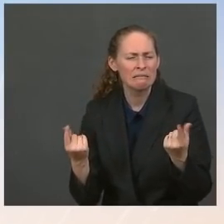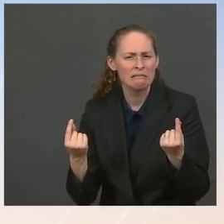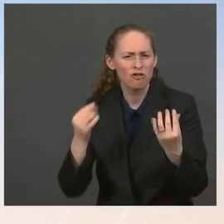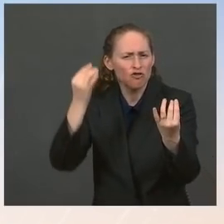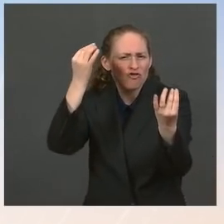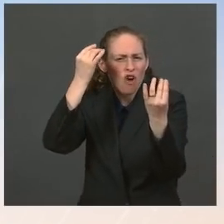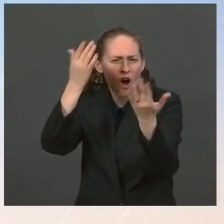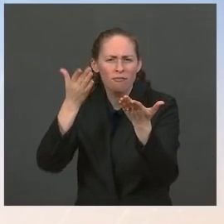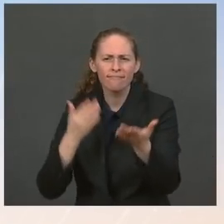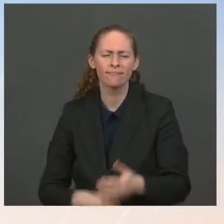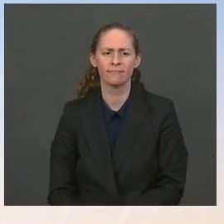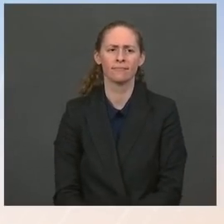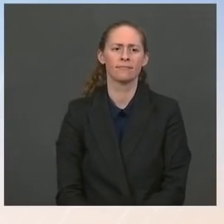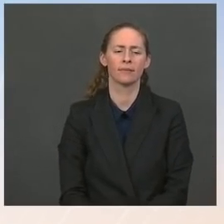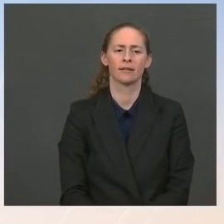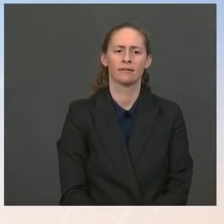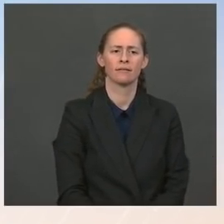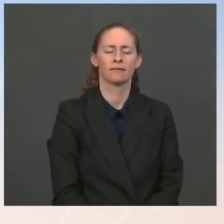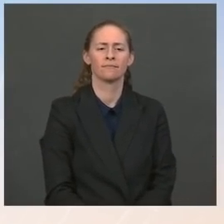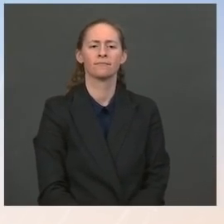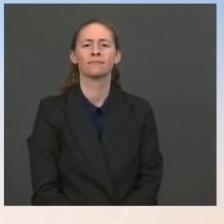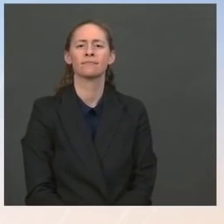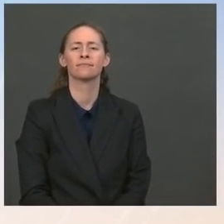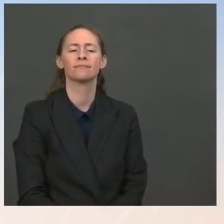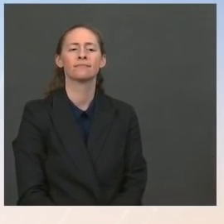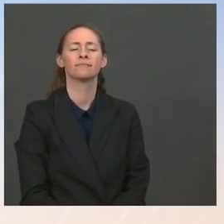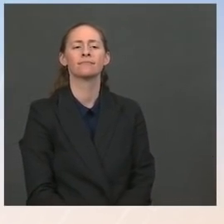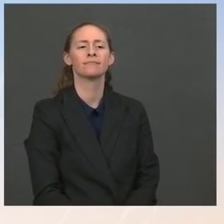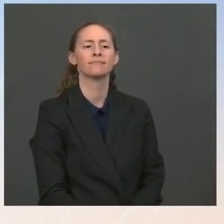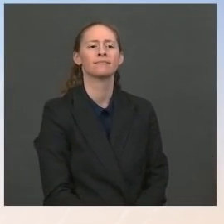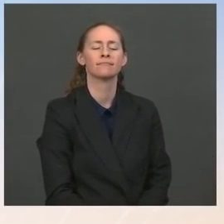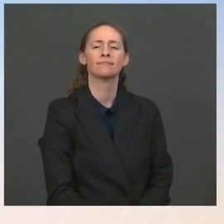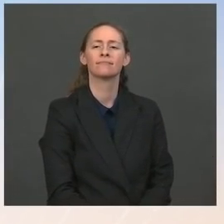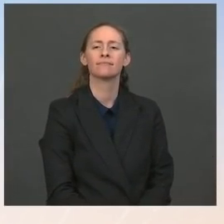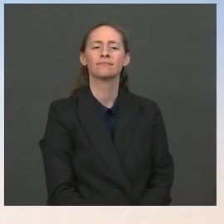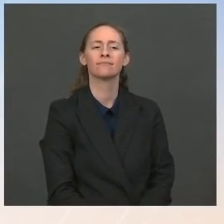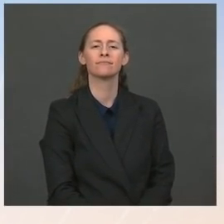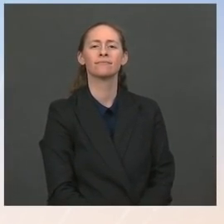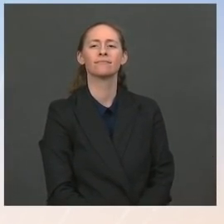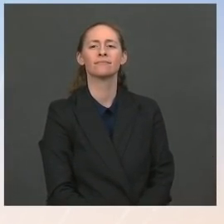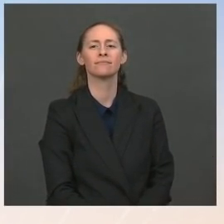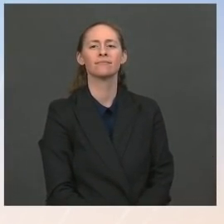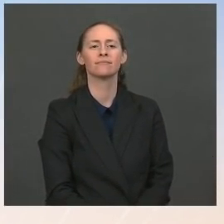what the President said -- you know? -- which is why I think it was a huge step forward